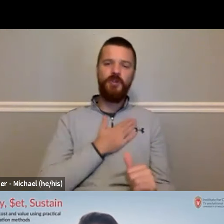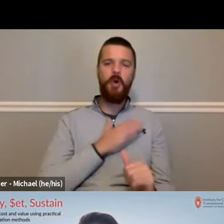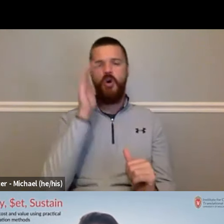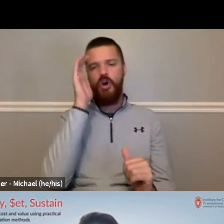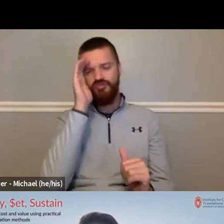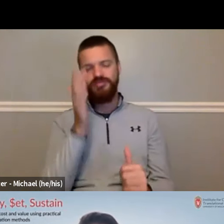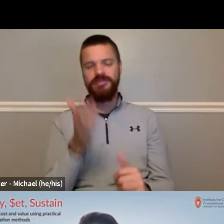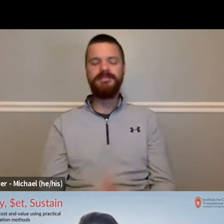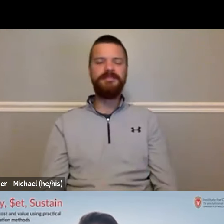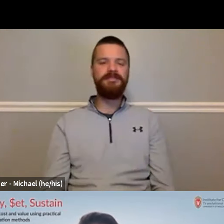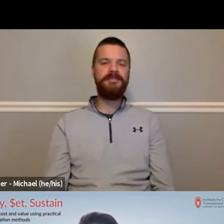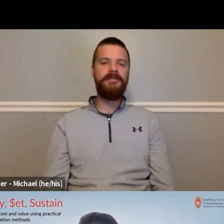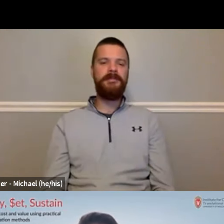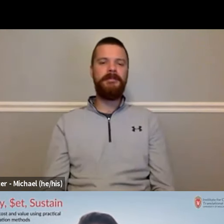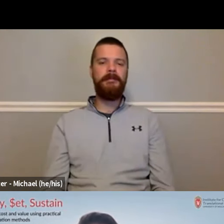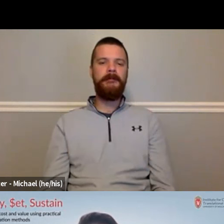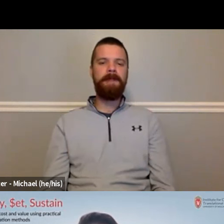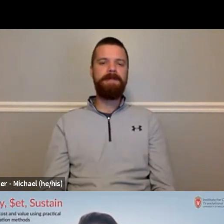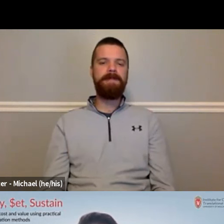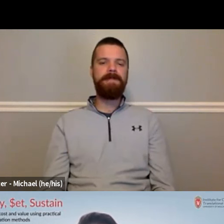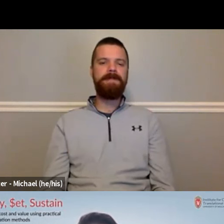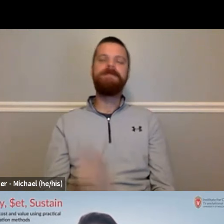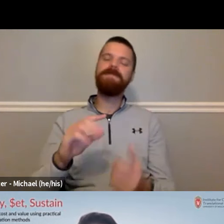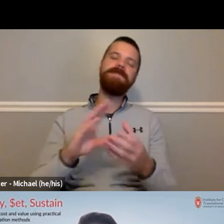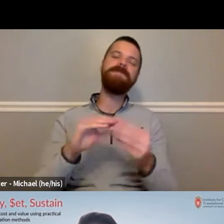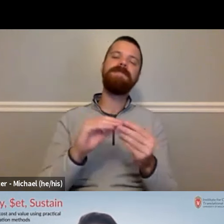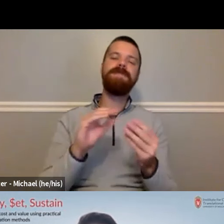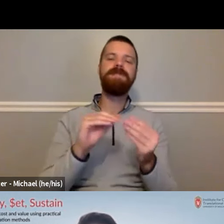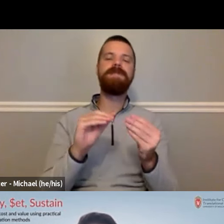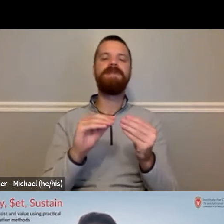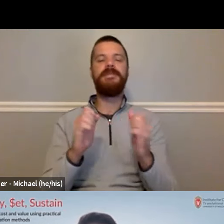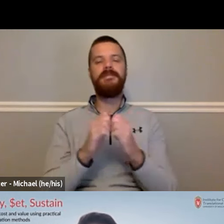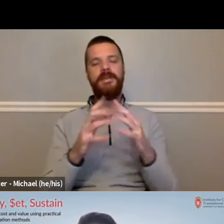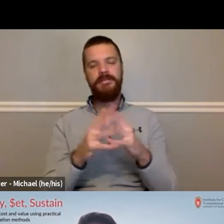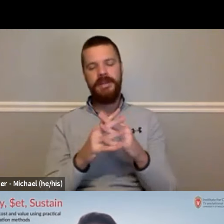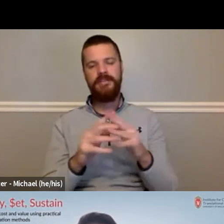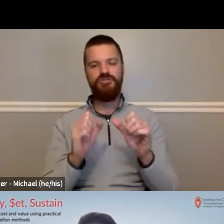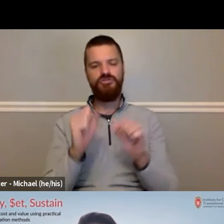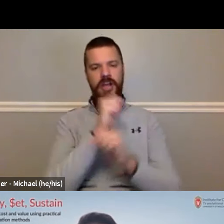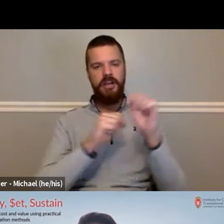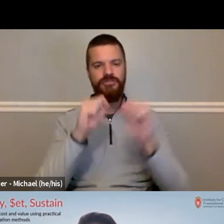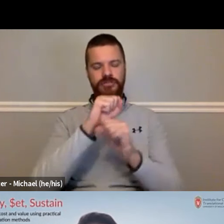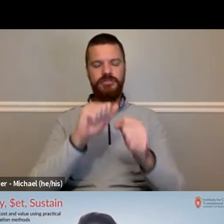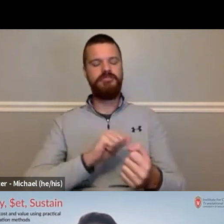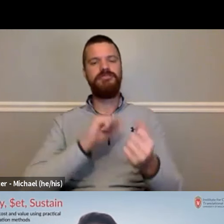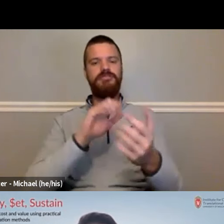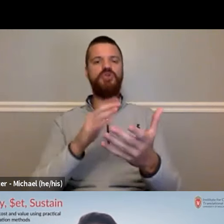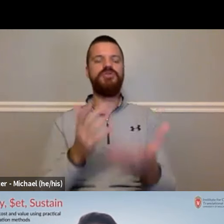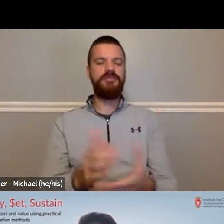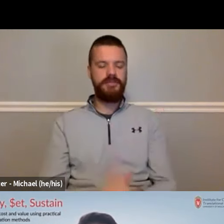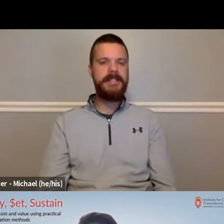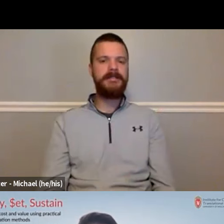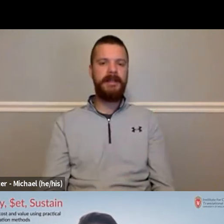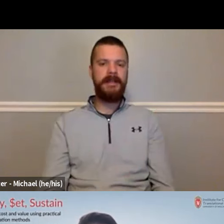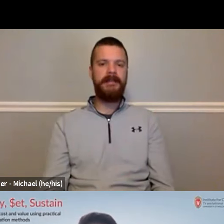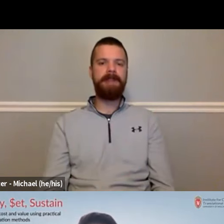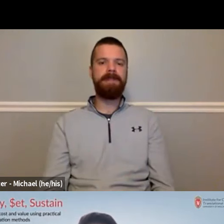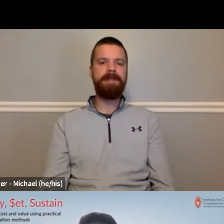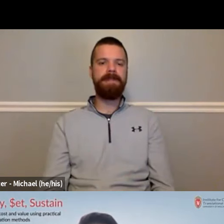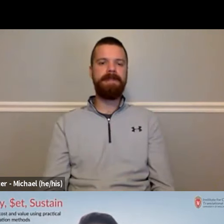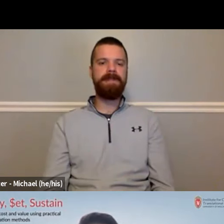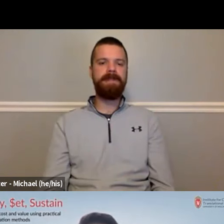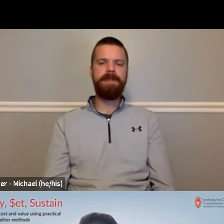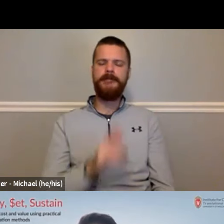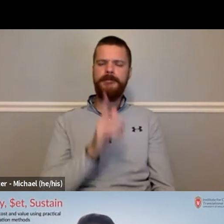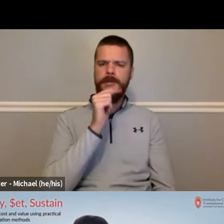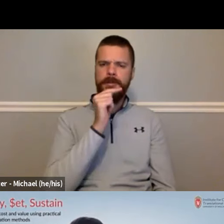Greg Aarons (he/his): So, as you were talking and talking about implementation strategies and the approaches i'm thinking so you know what actually who and what actually drives.